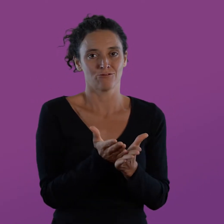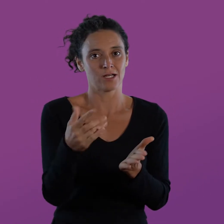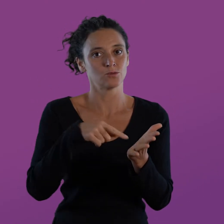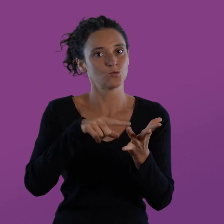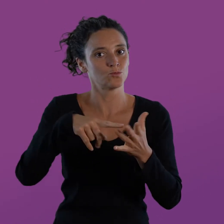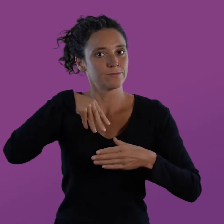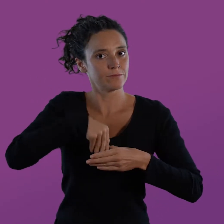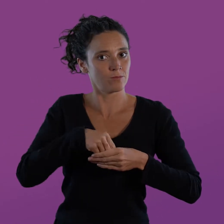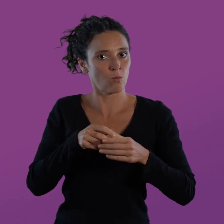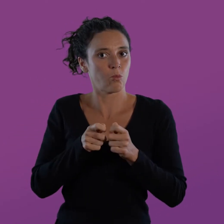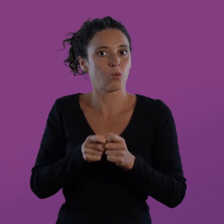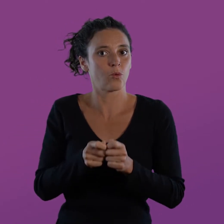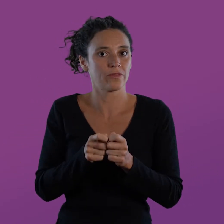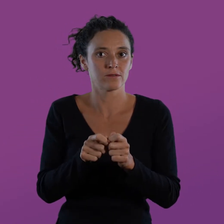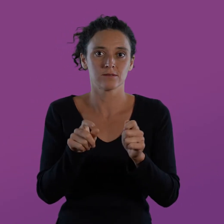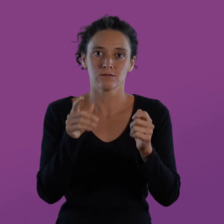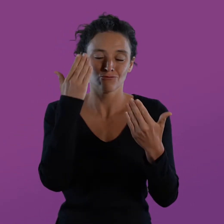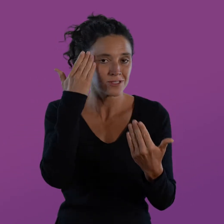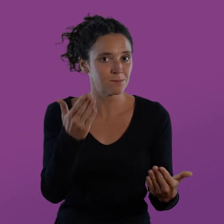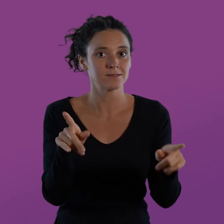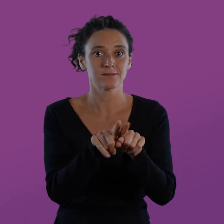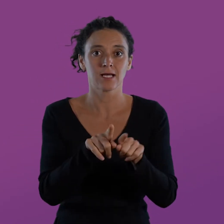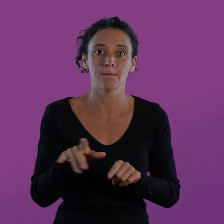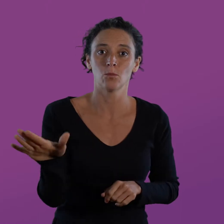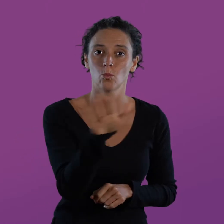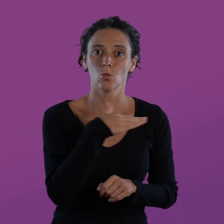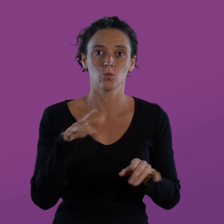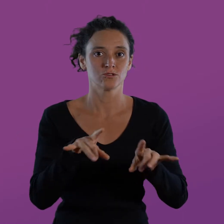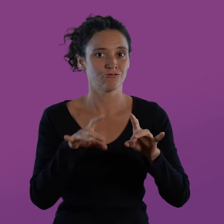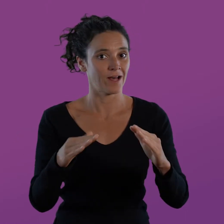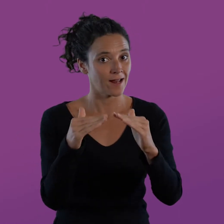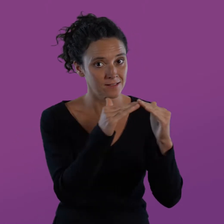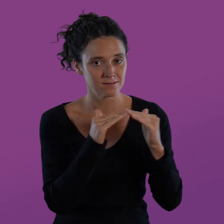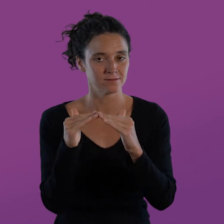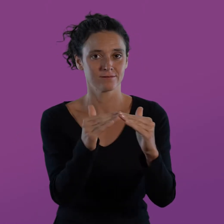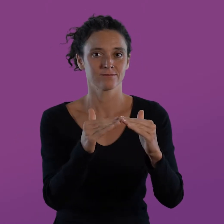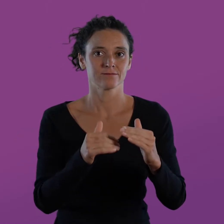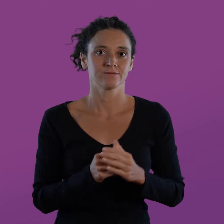with disability and of the rights which they, in common with all Australians, are entitled to enjoy to the full.